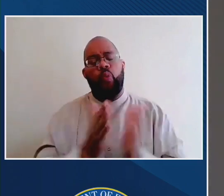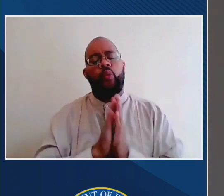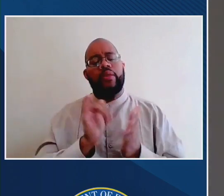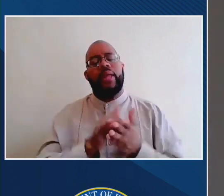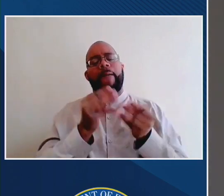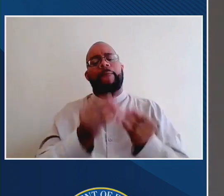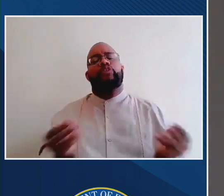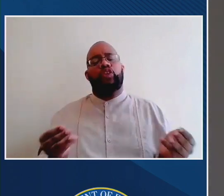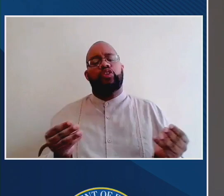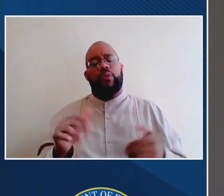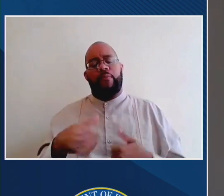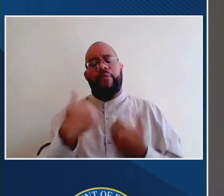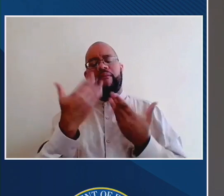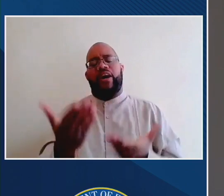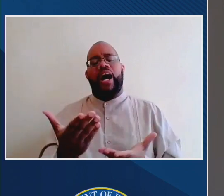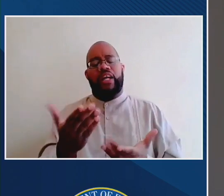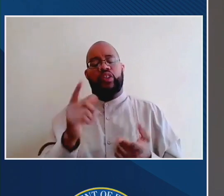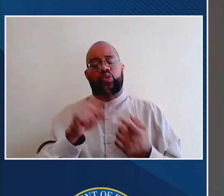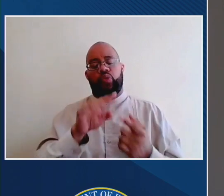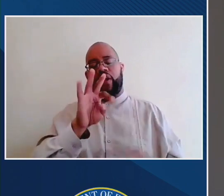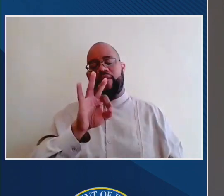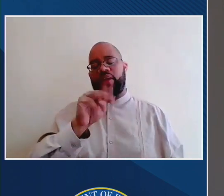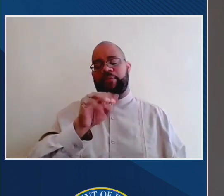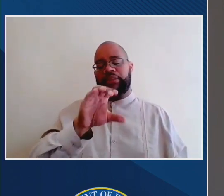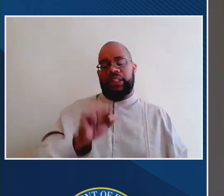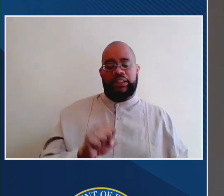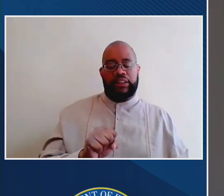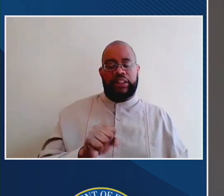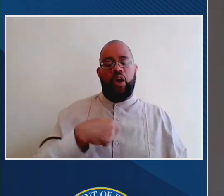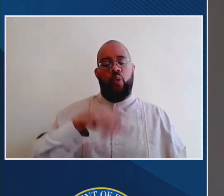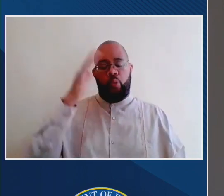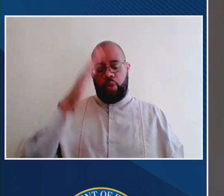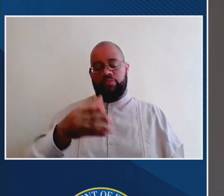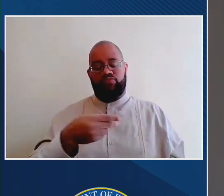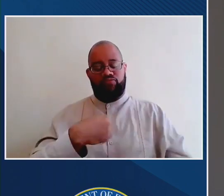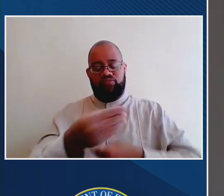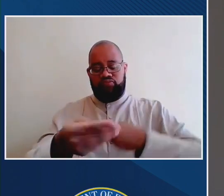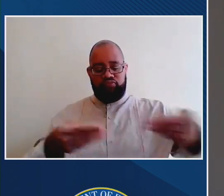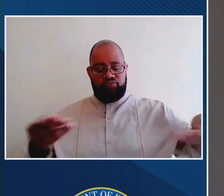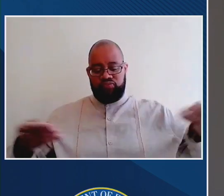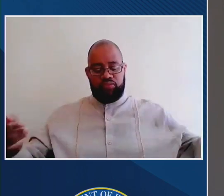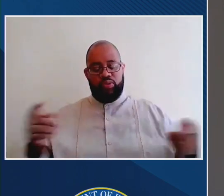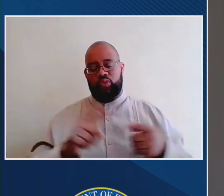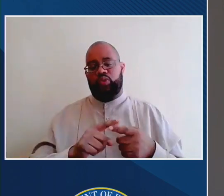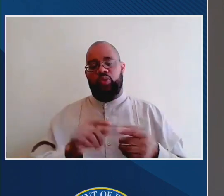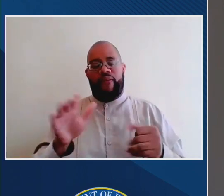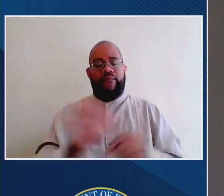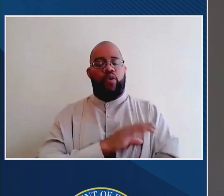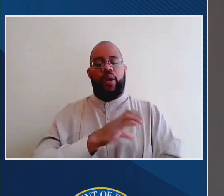provided to FMCS and we will distribute them to the full committee and Department